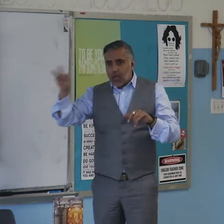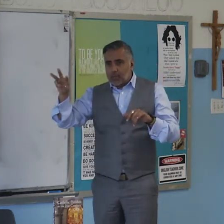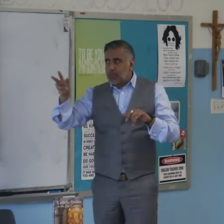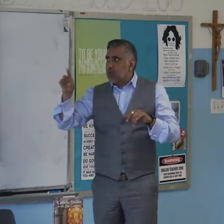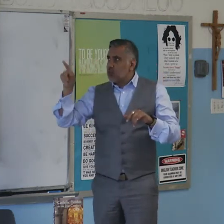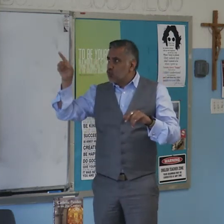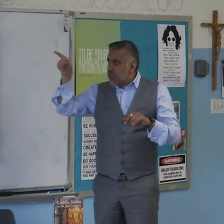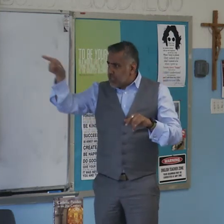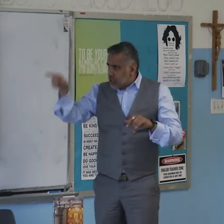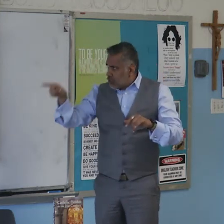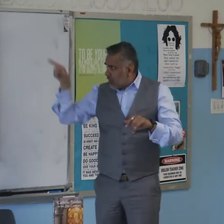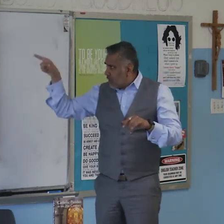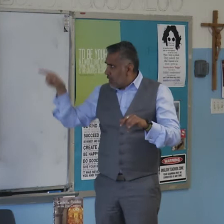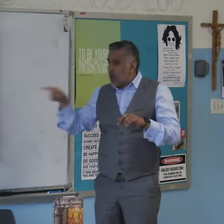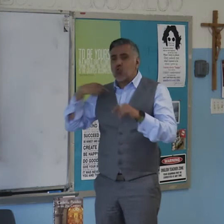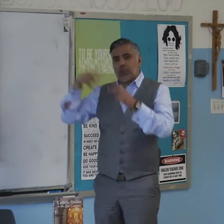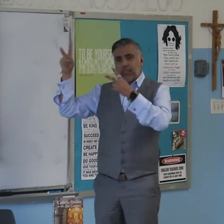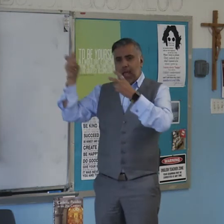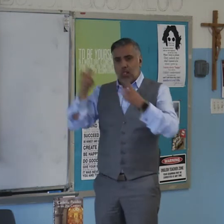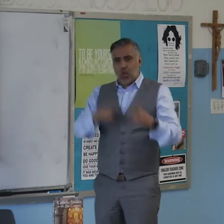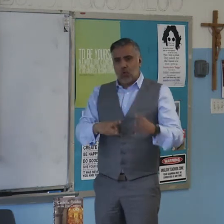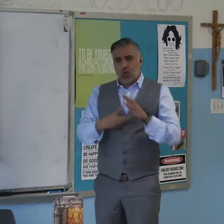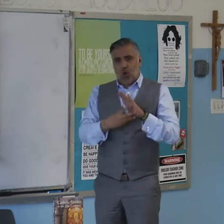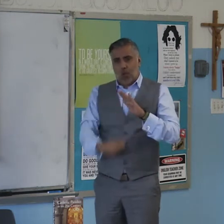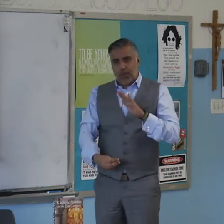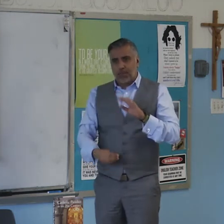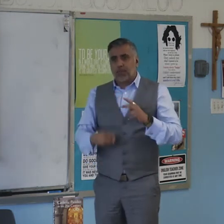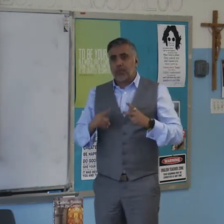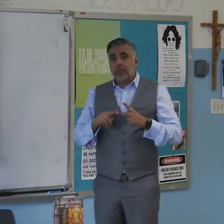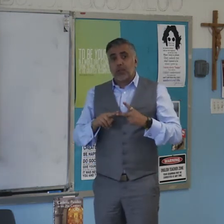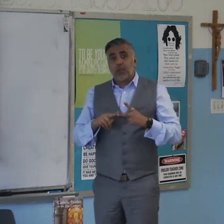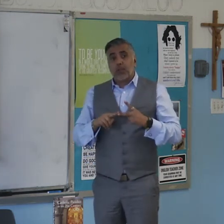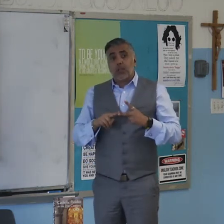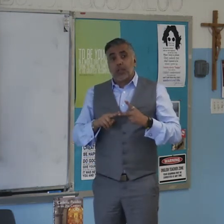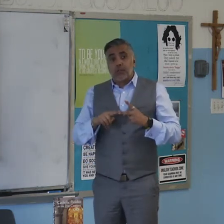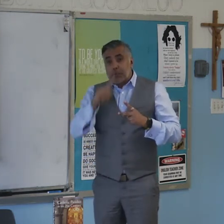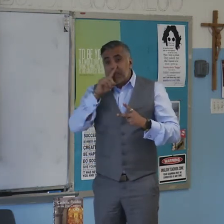groups and download a copy if you'd like it. If you're really desperate, and can't